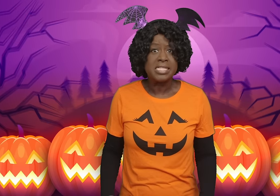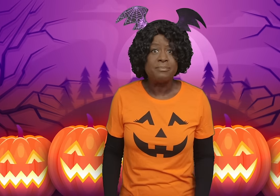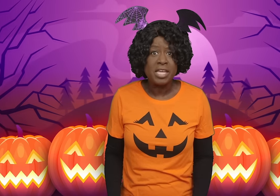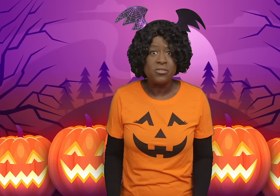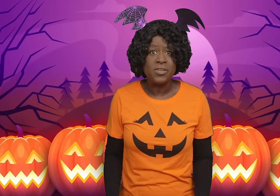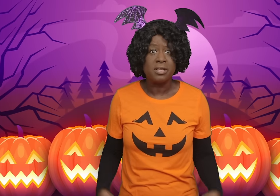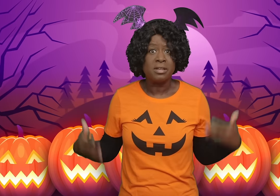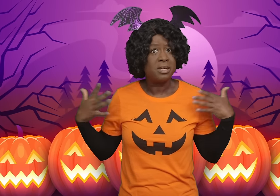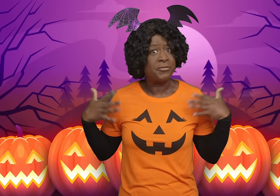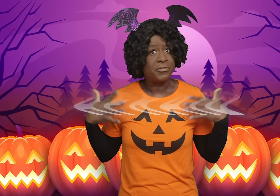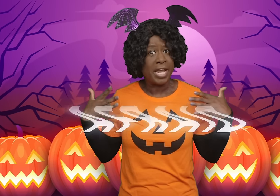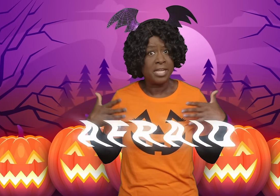Does that make you feel afraid?